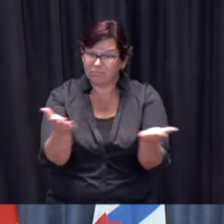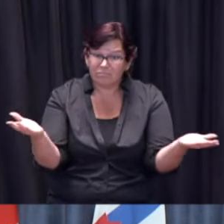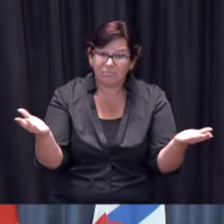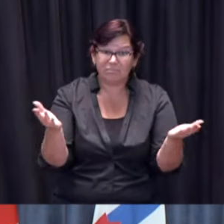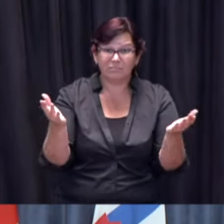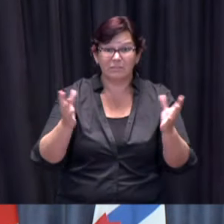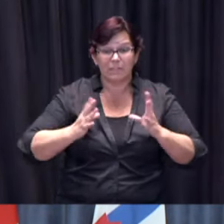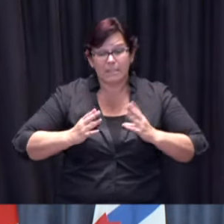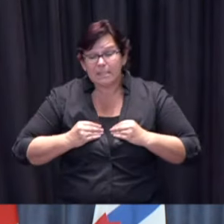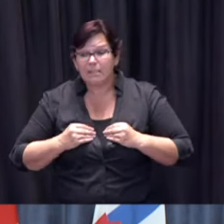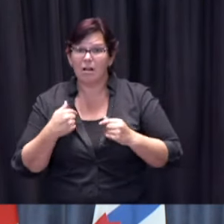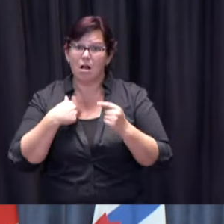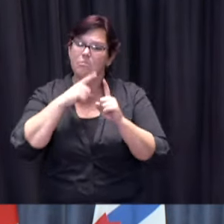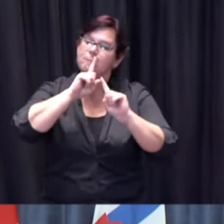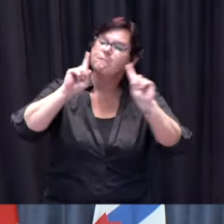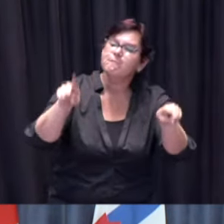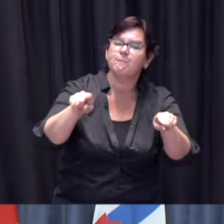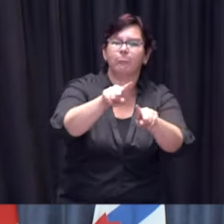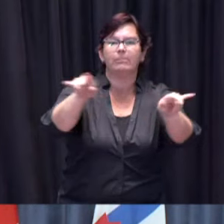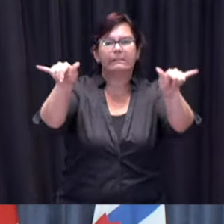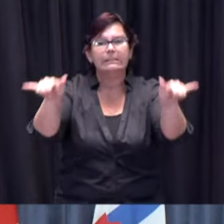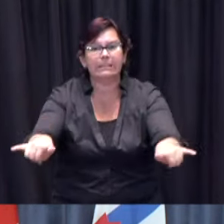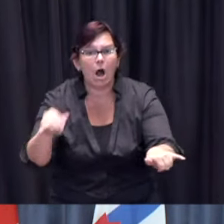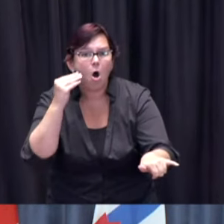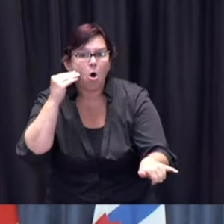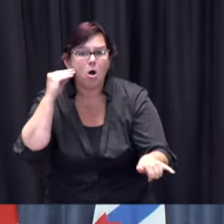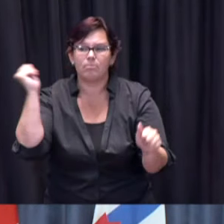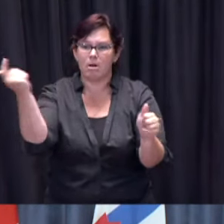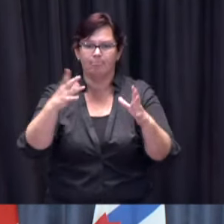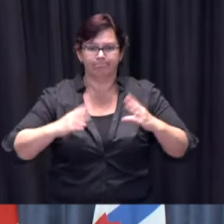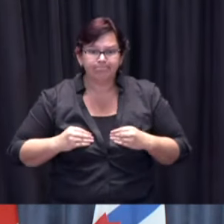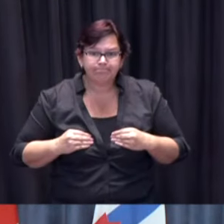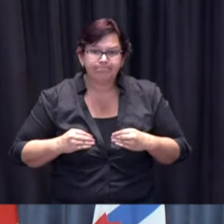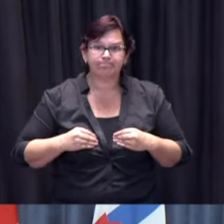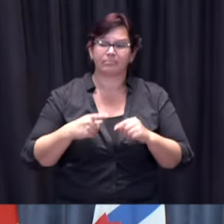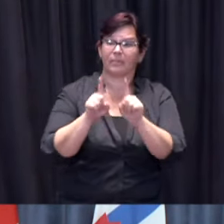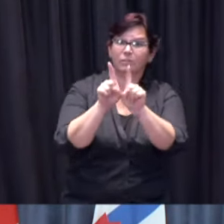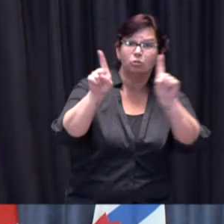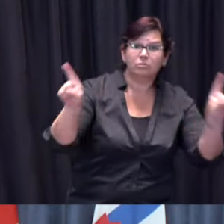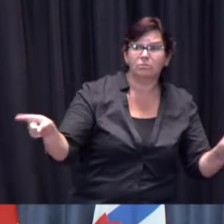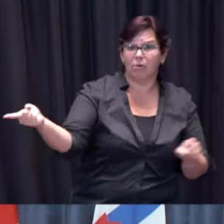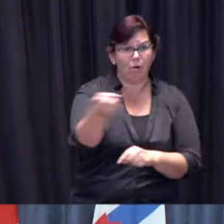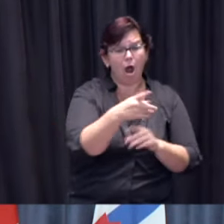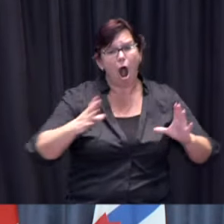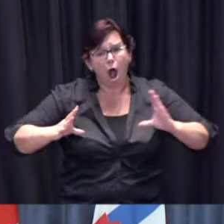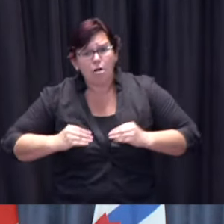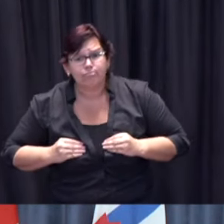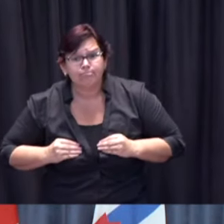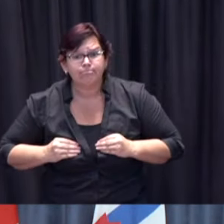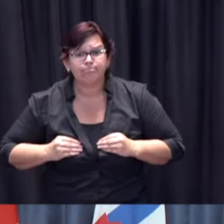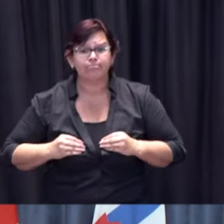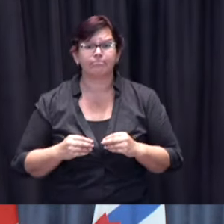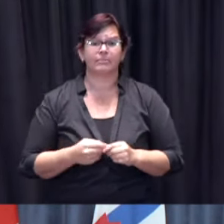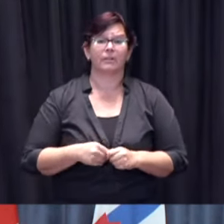You went outside and practiced physical distancing when we encouraged you to. You stopped playing in restaurants, getting your hair cut, going to restaurants